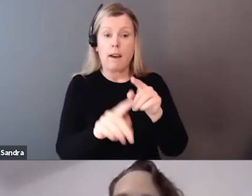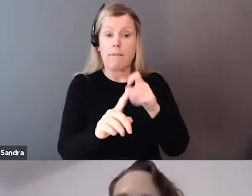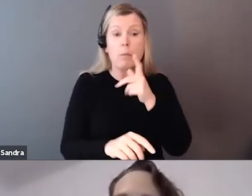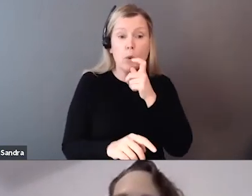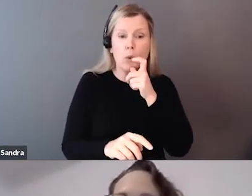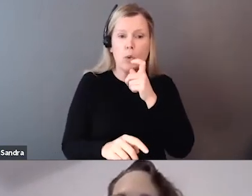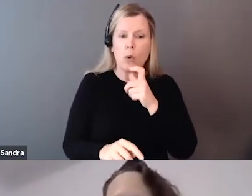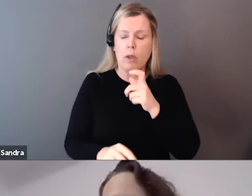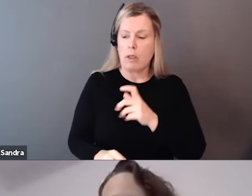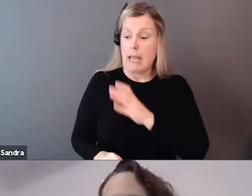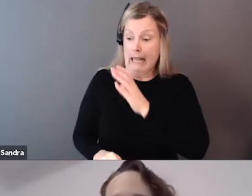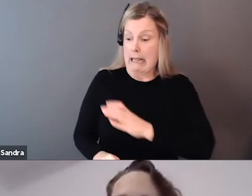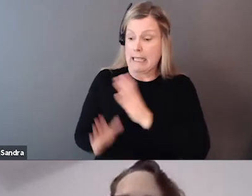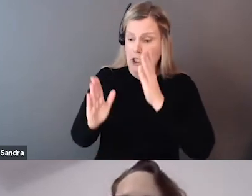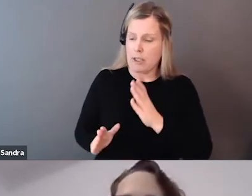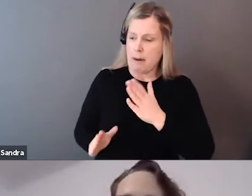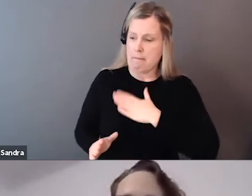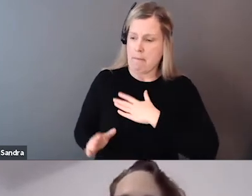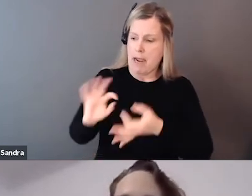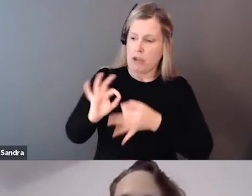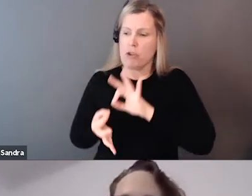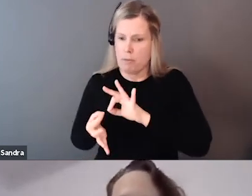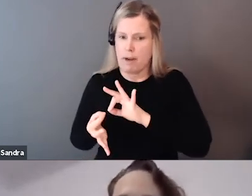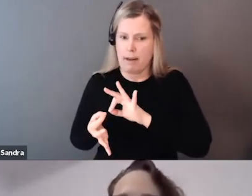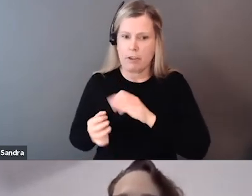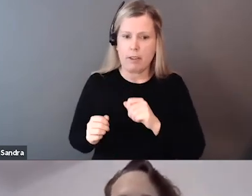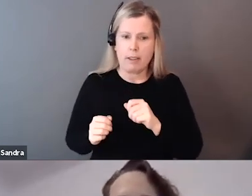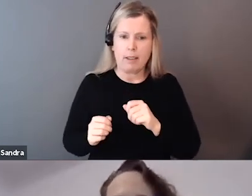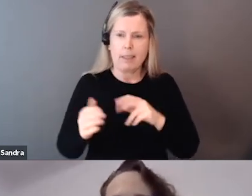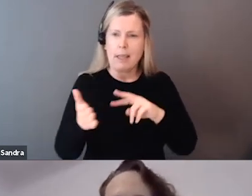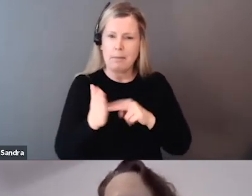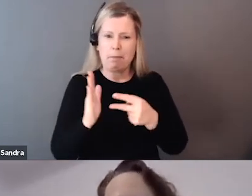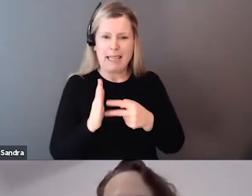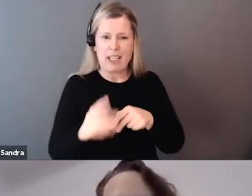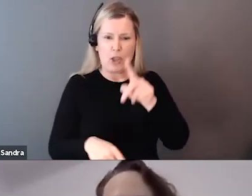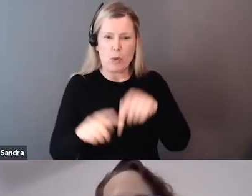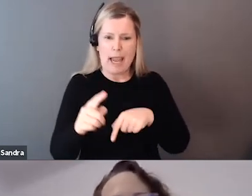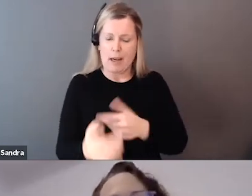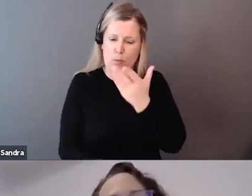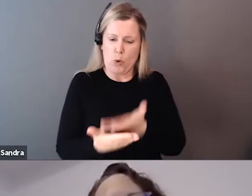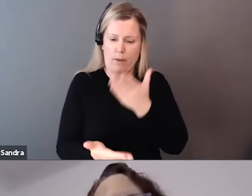of self report instruments, right? So, you're not going to get an x-ray to help diagnose your mental